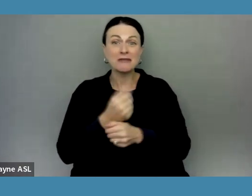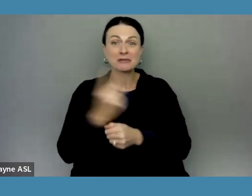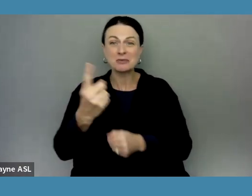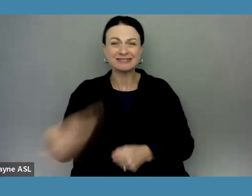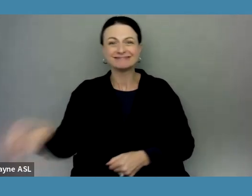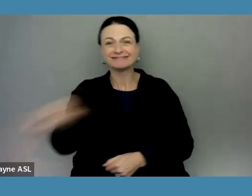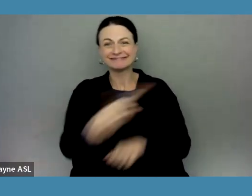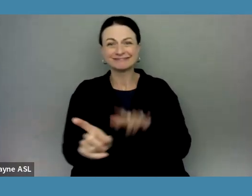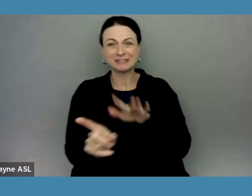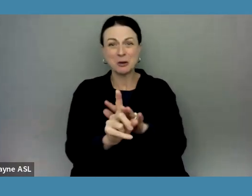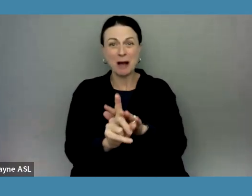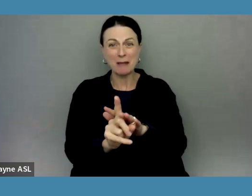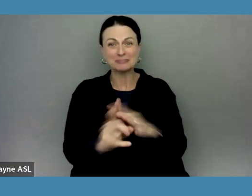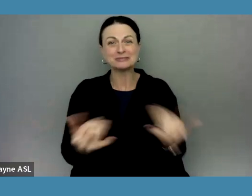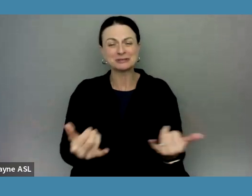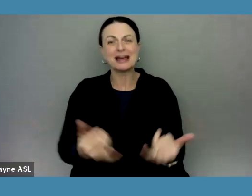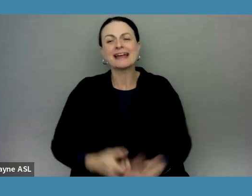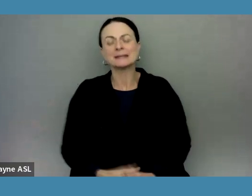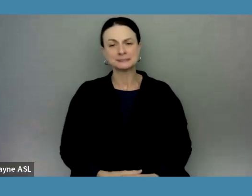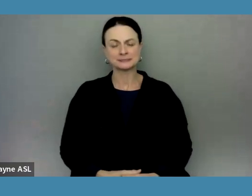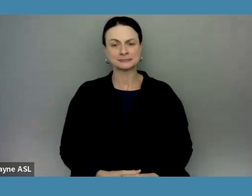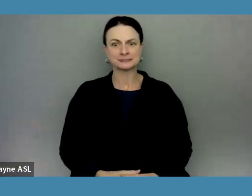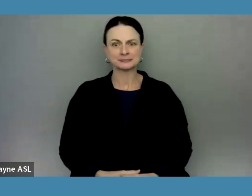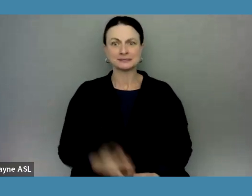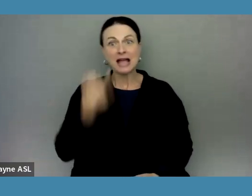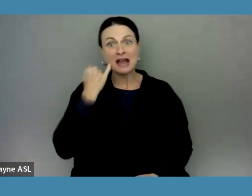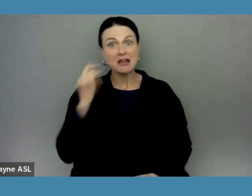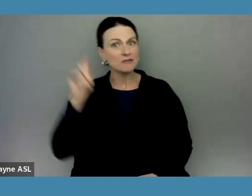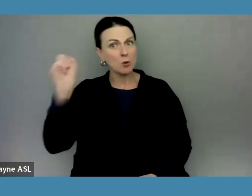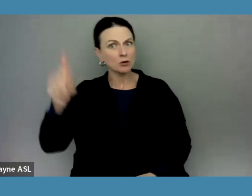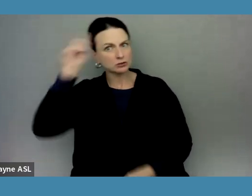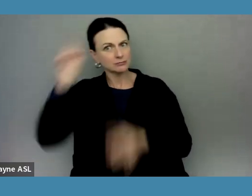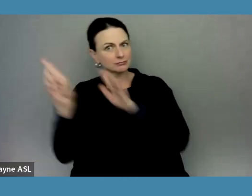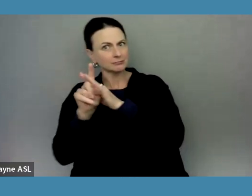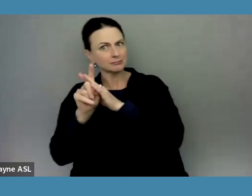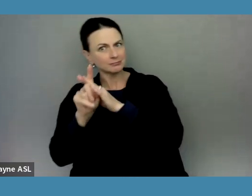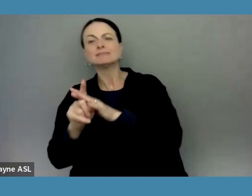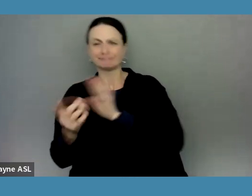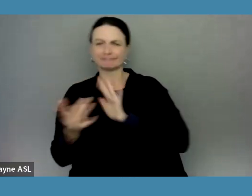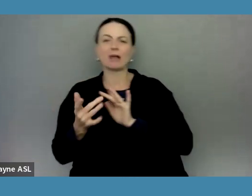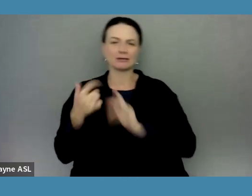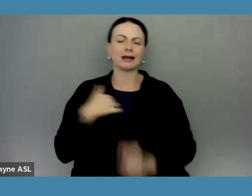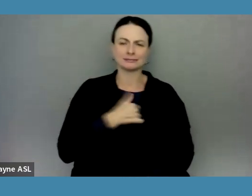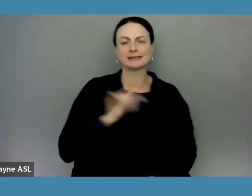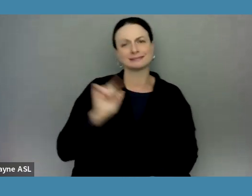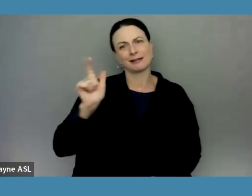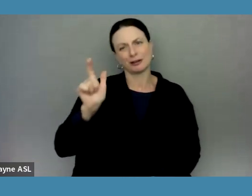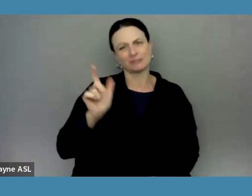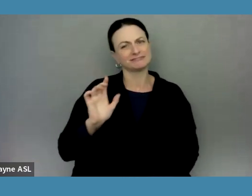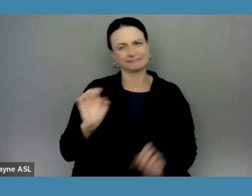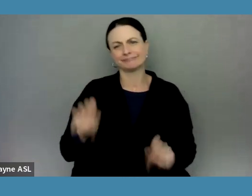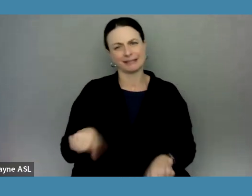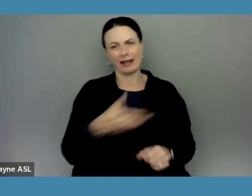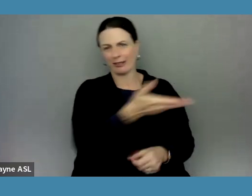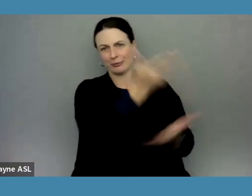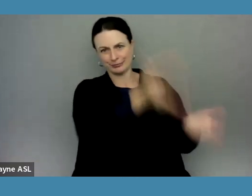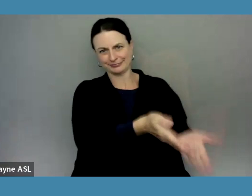And if you have additional questions, definitely reach out to us through our online intake form